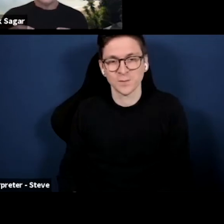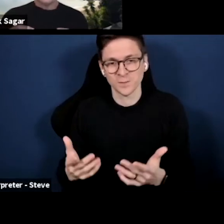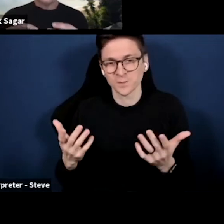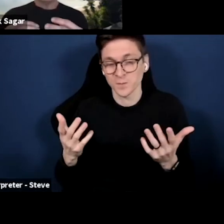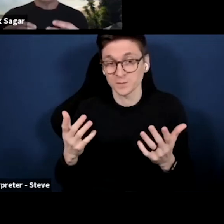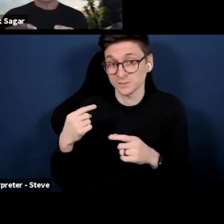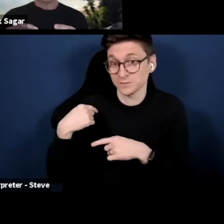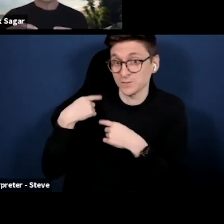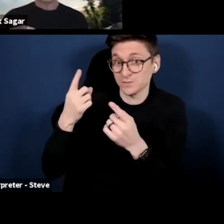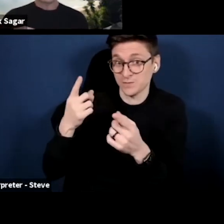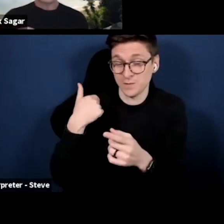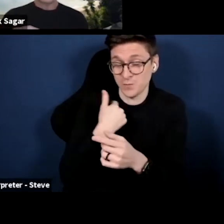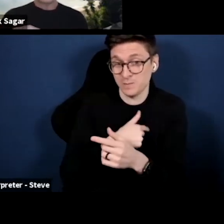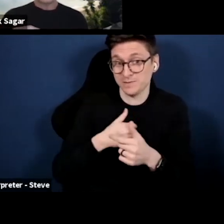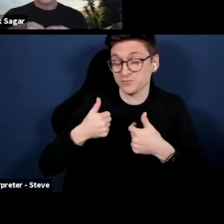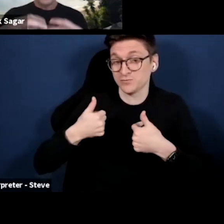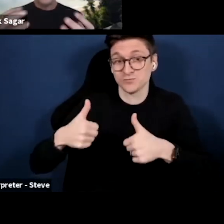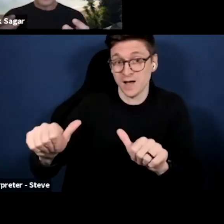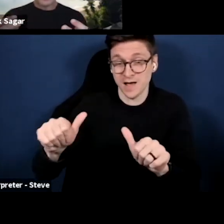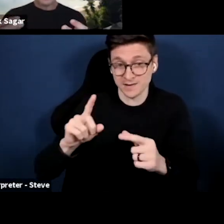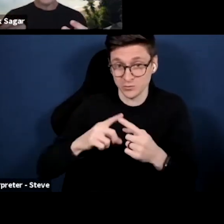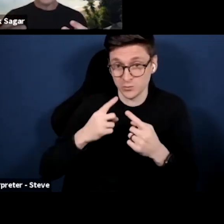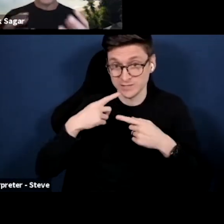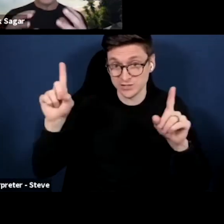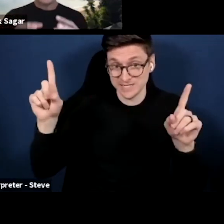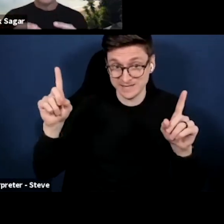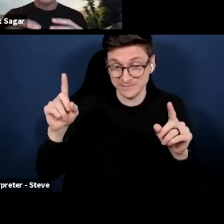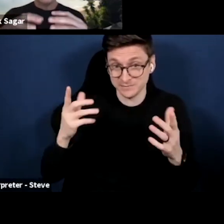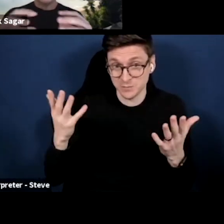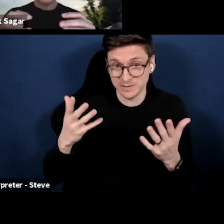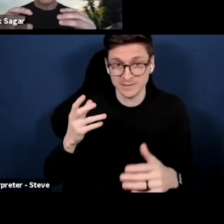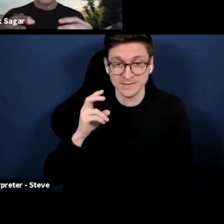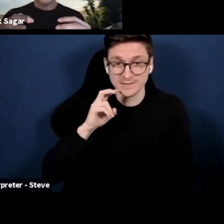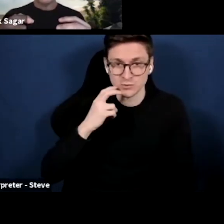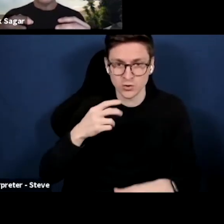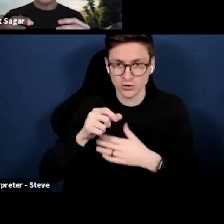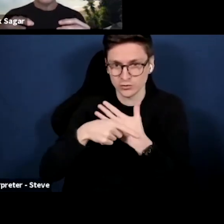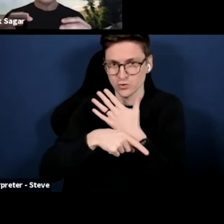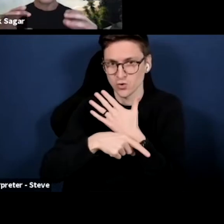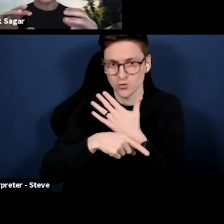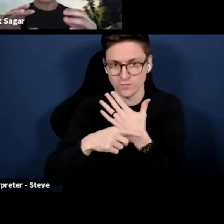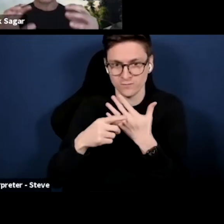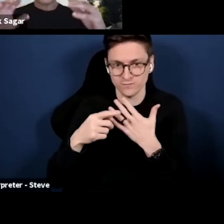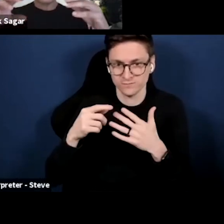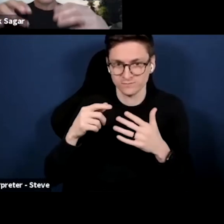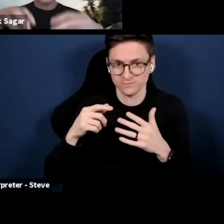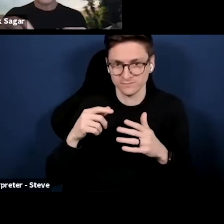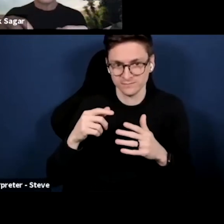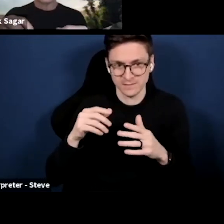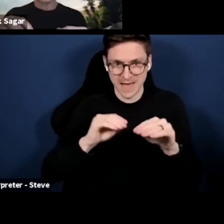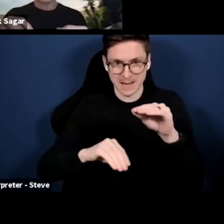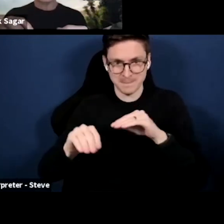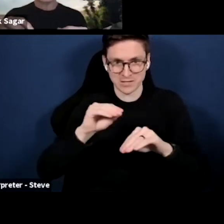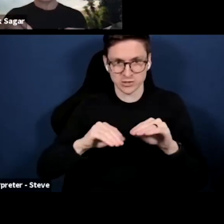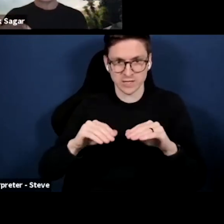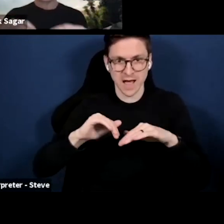in the project is really nerve animation how do we build the models which drive the signals which